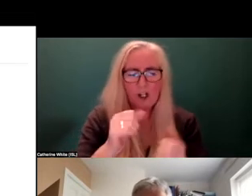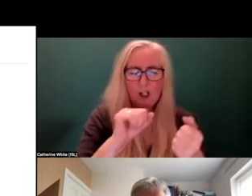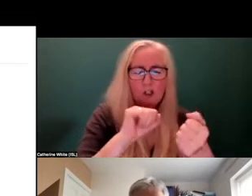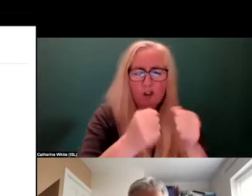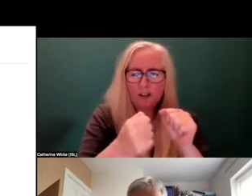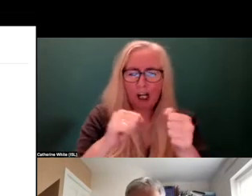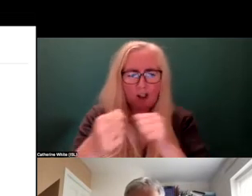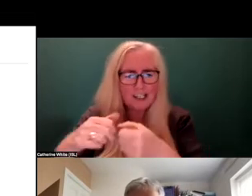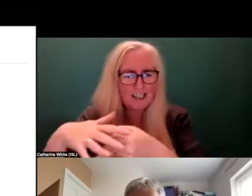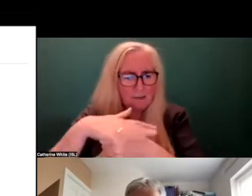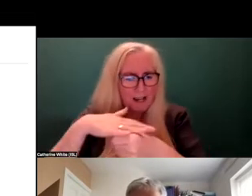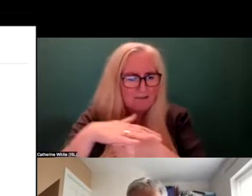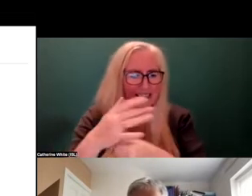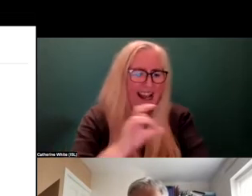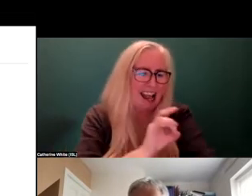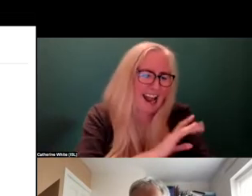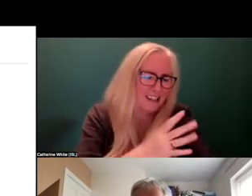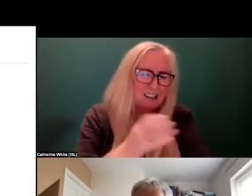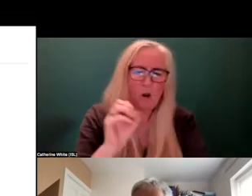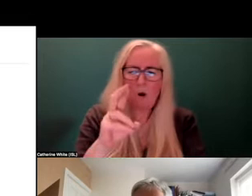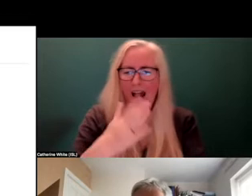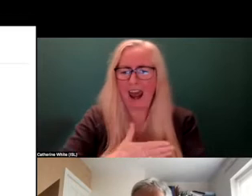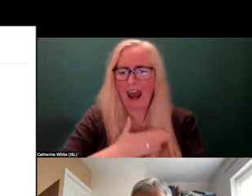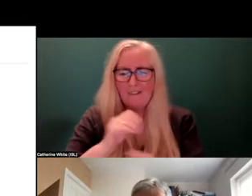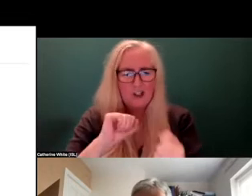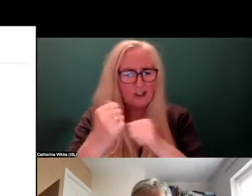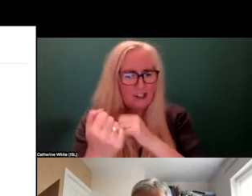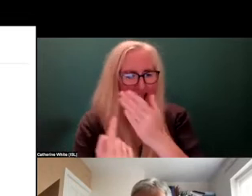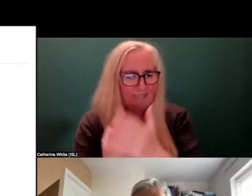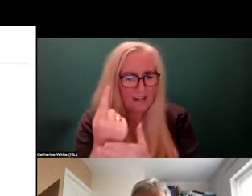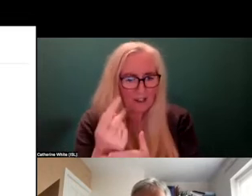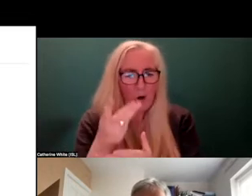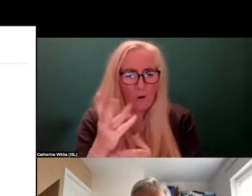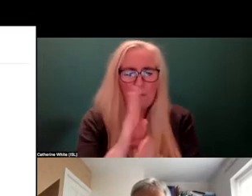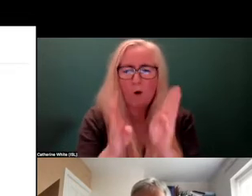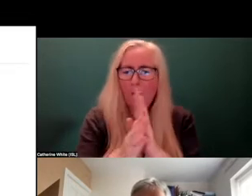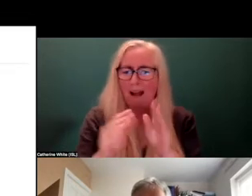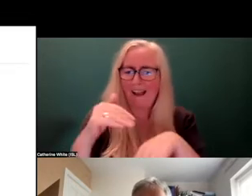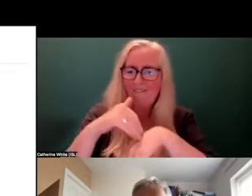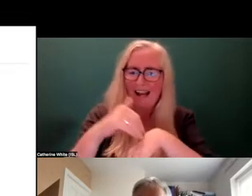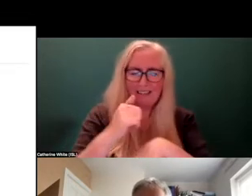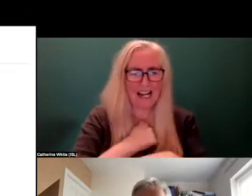And that changing circumstances, whether it's an accident or a life changing event, may lead to significant changes in our needs.